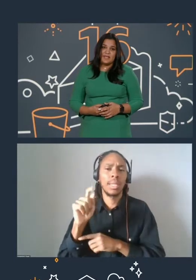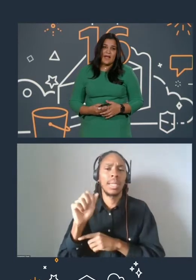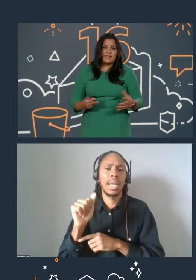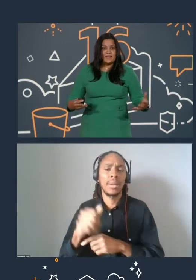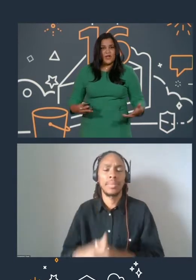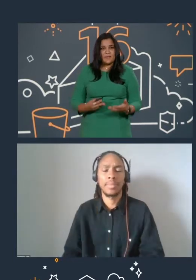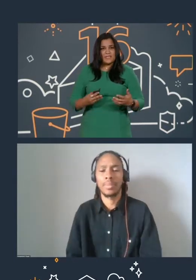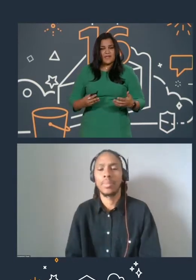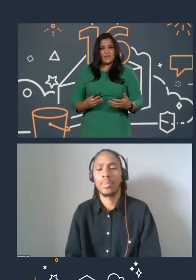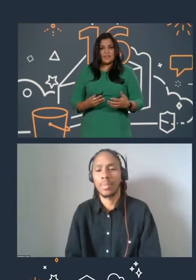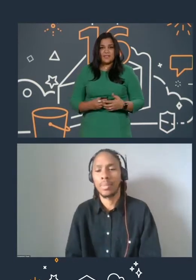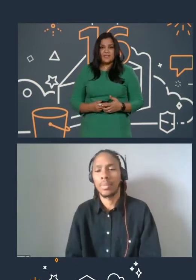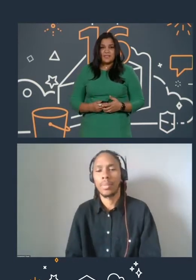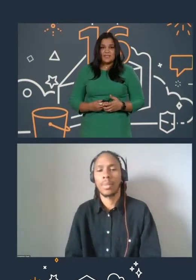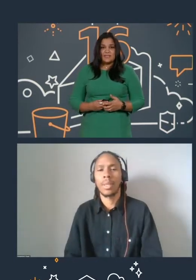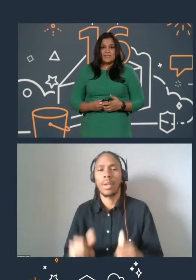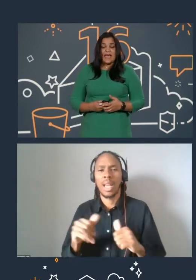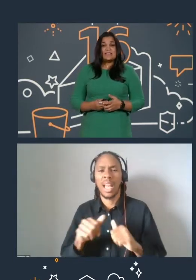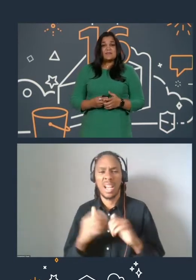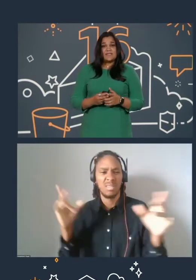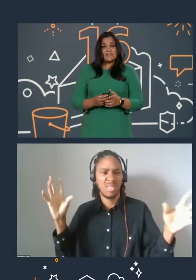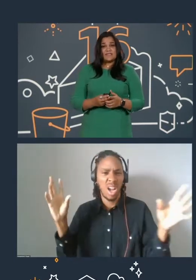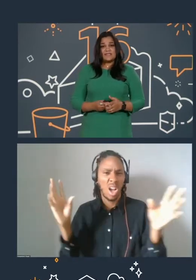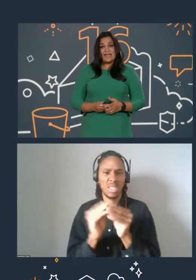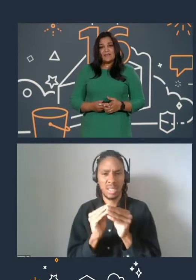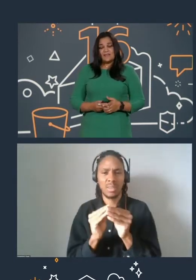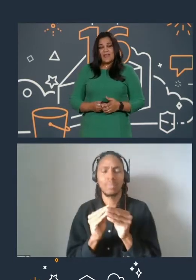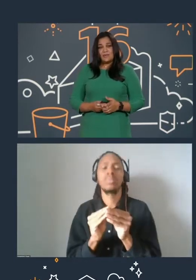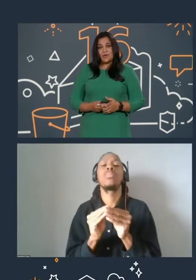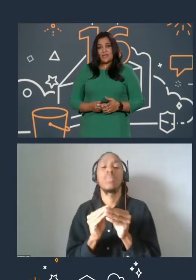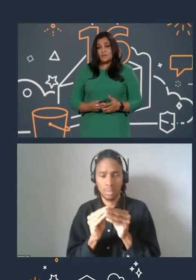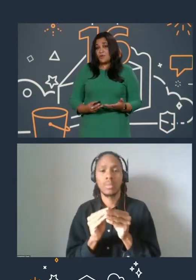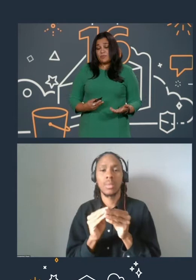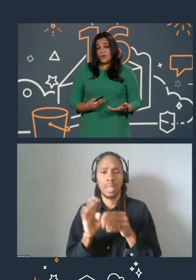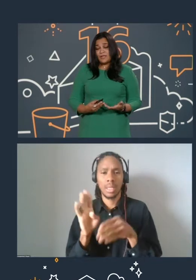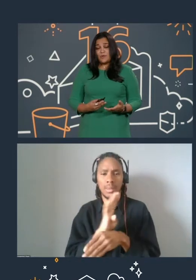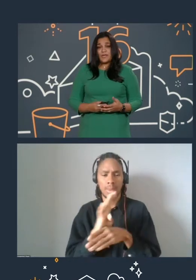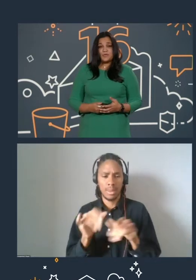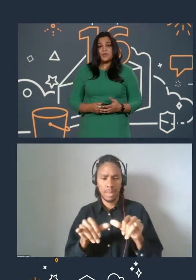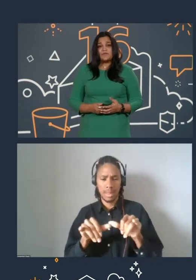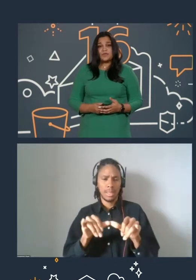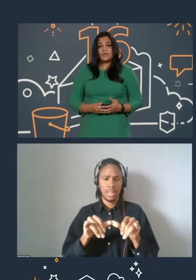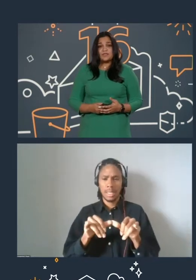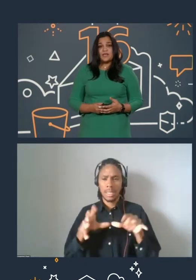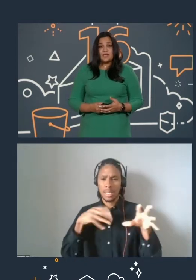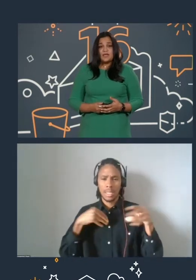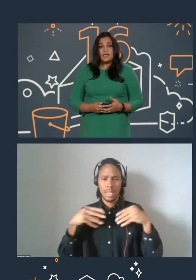Now, how does it all come together? As businesses scale, and embrace more and more cloud-based workflows,